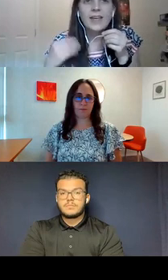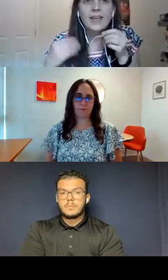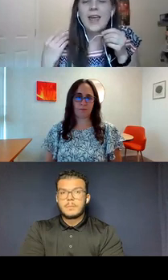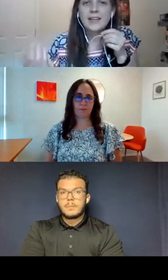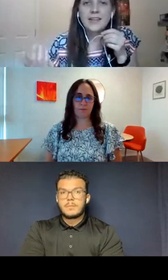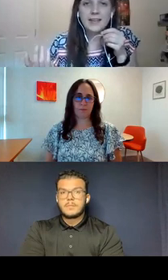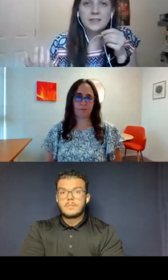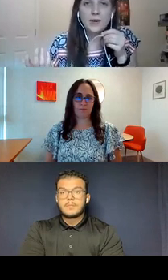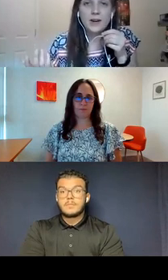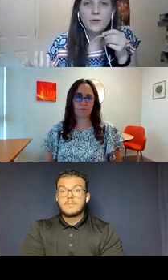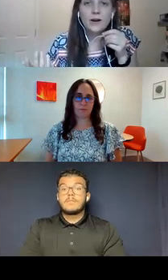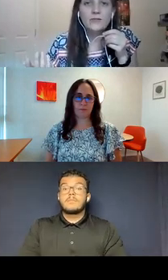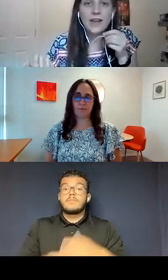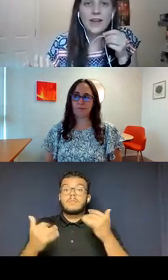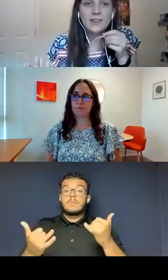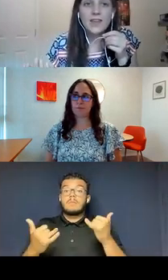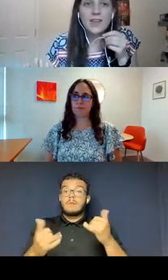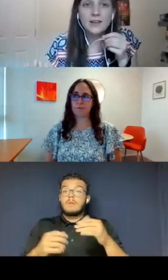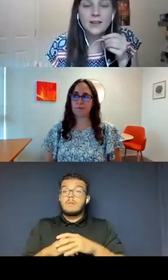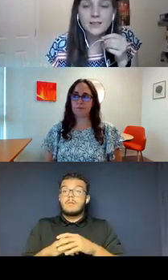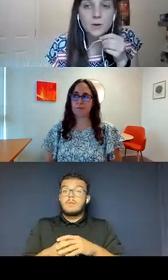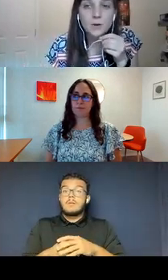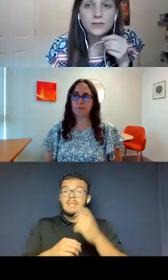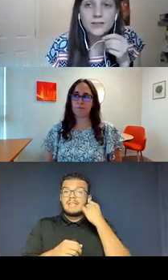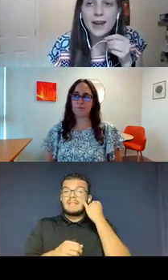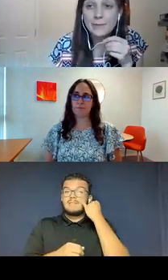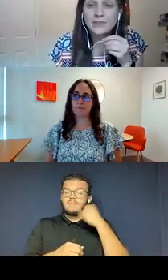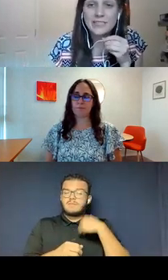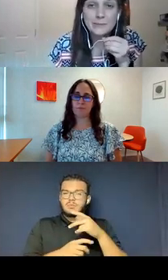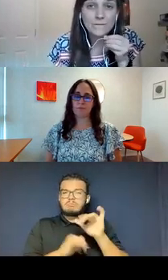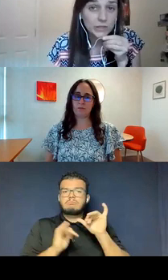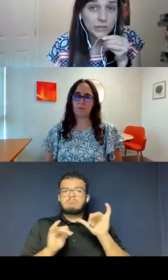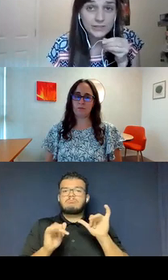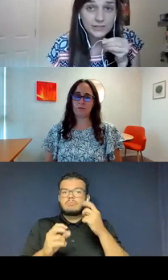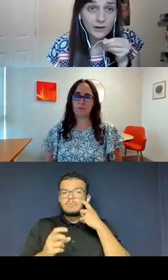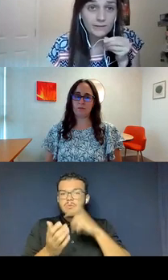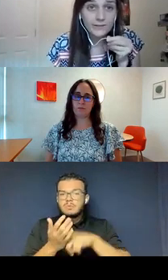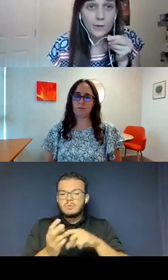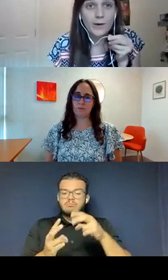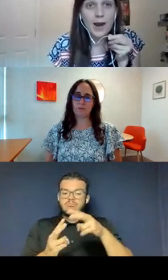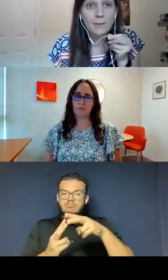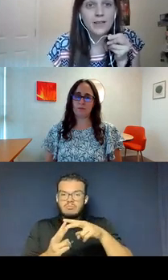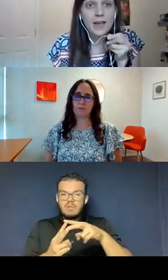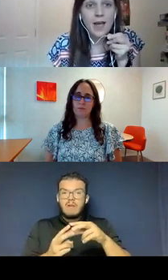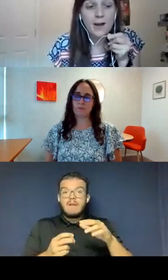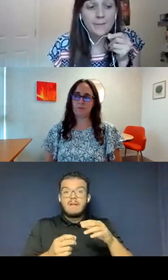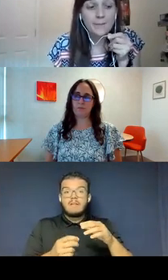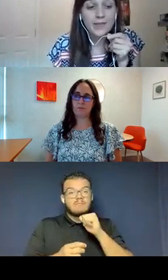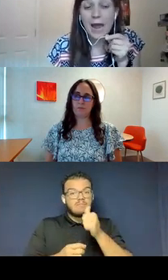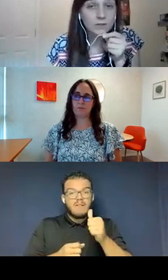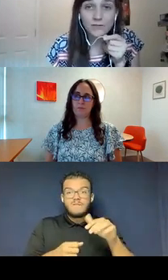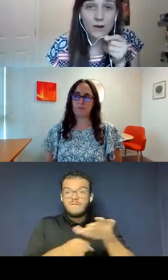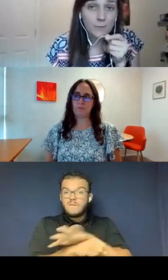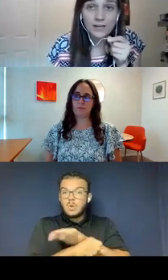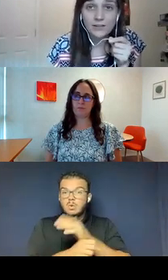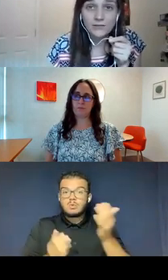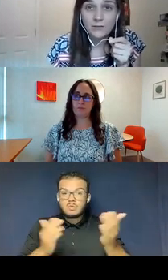In any case where you're finding that someone was not able to be fully served, so perhaps the hours of operation